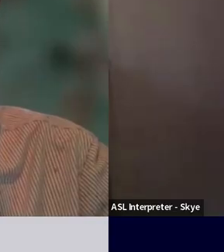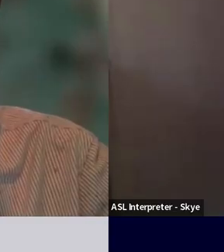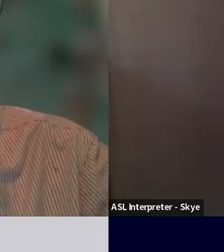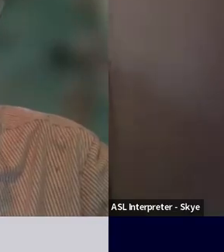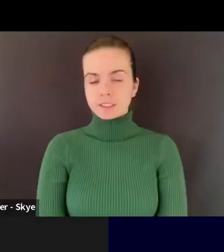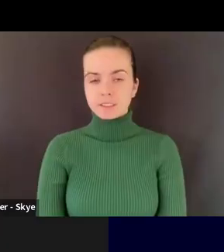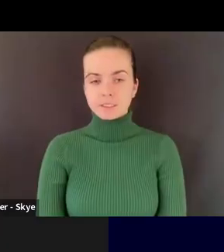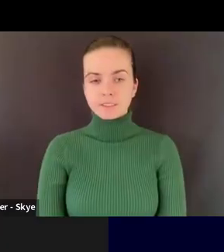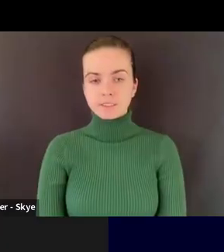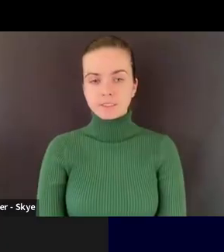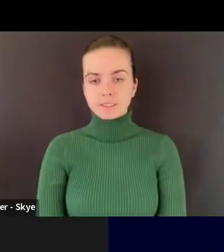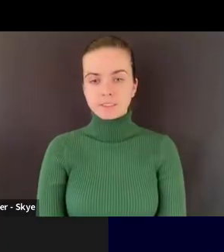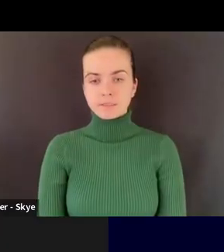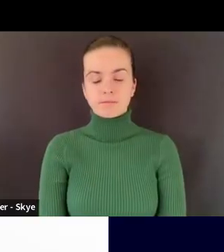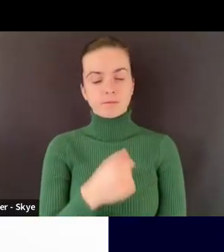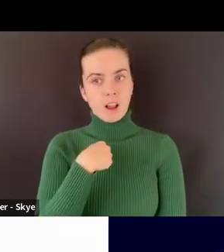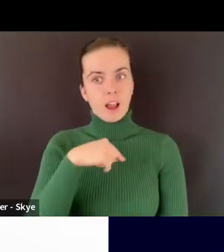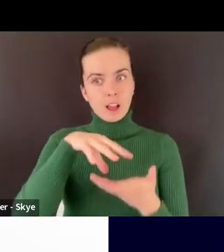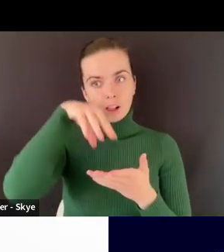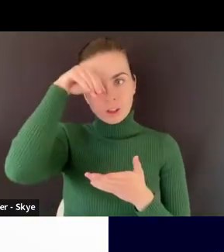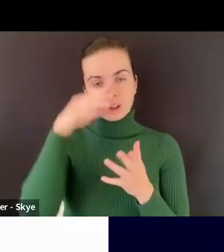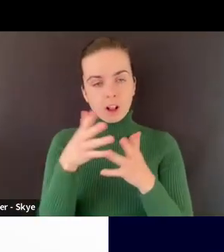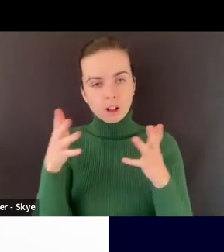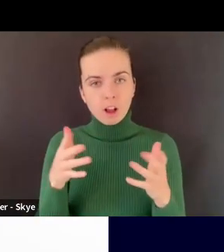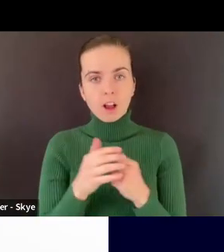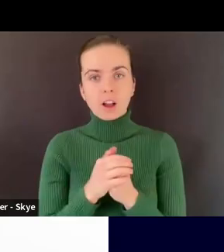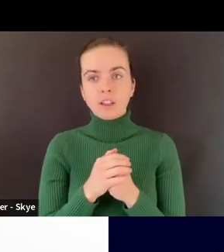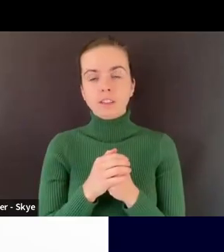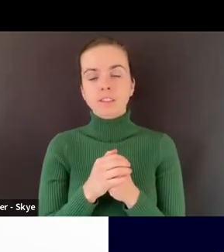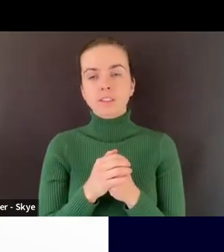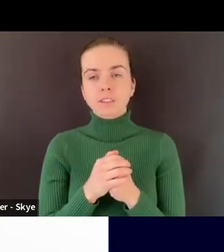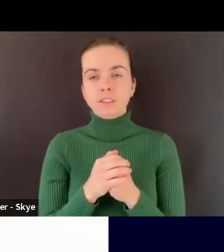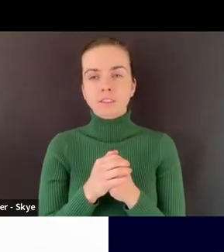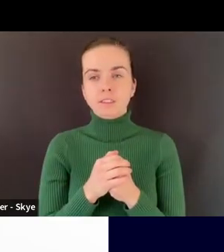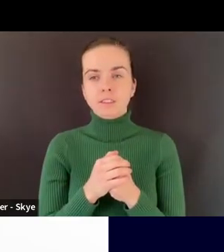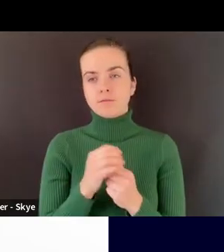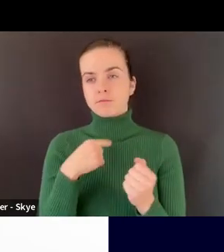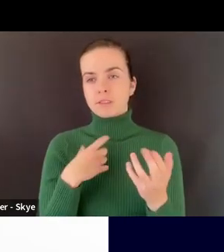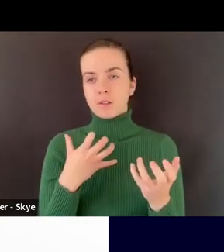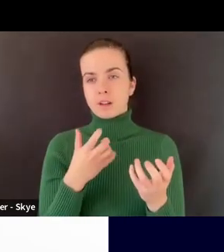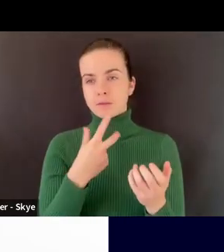because I can say that I have learned a lot, and I just want to personally thank Michelle